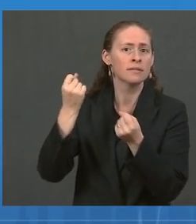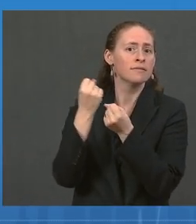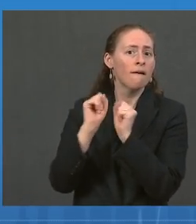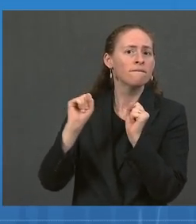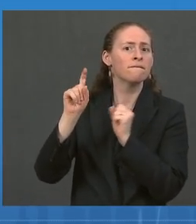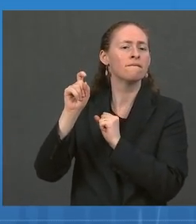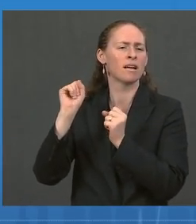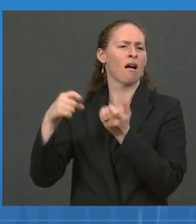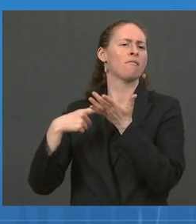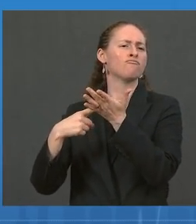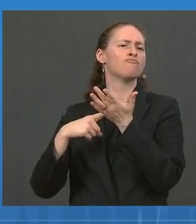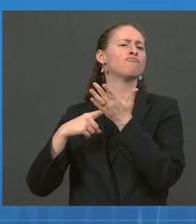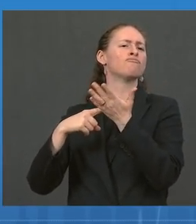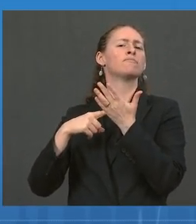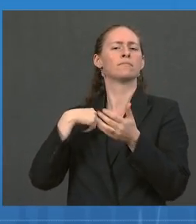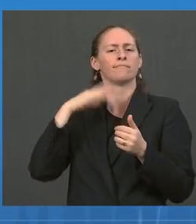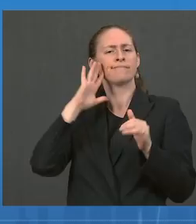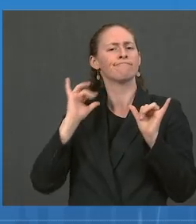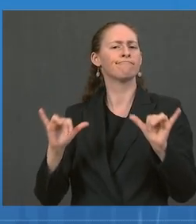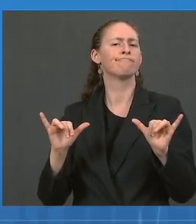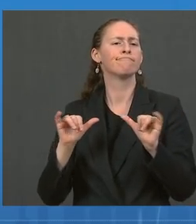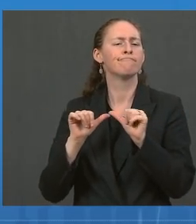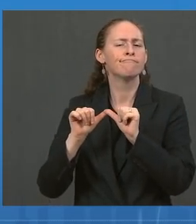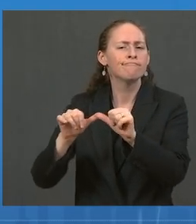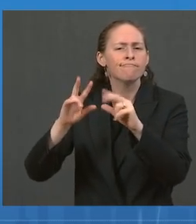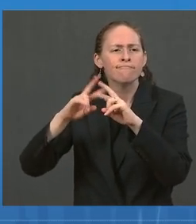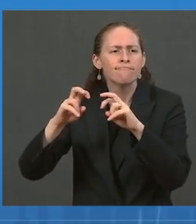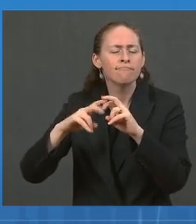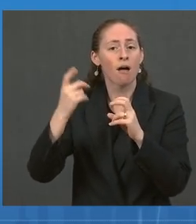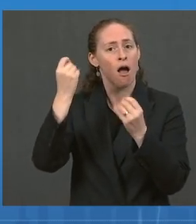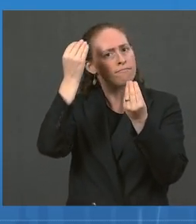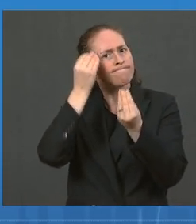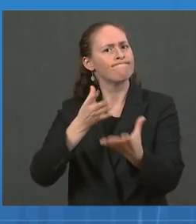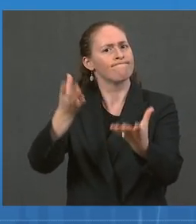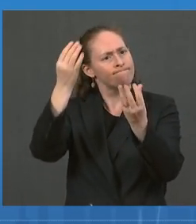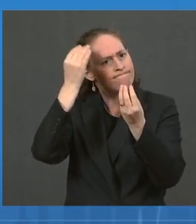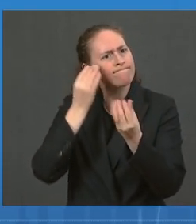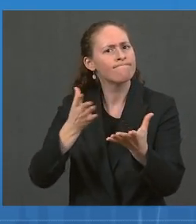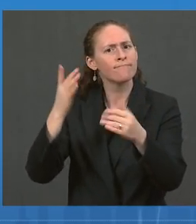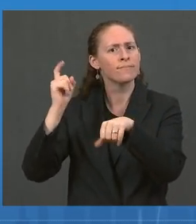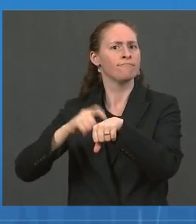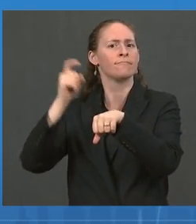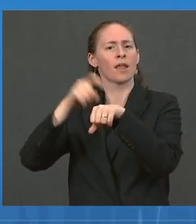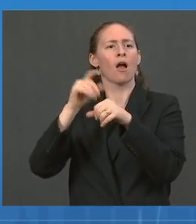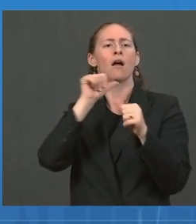as it becomes available in real time and with urgency, and update our recommendations to make sure